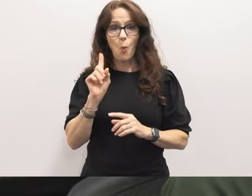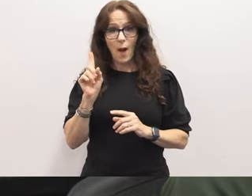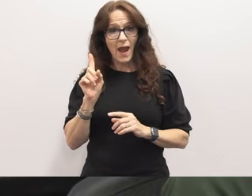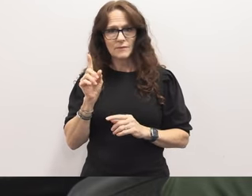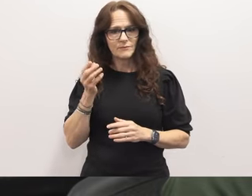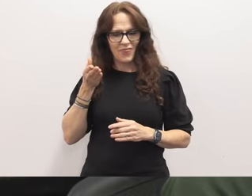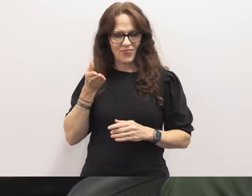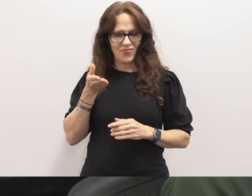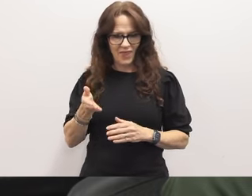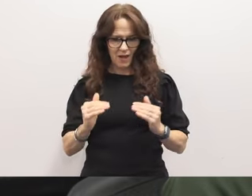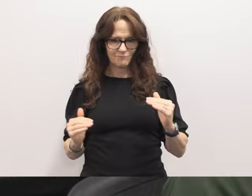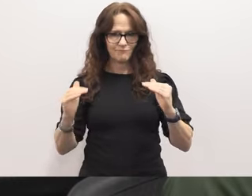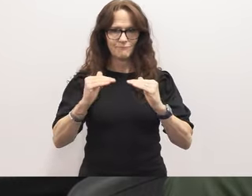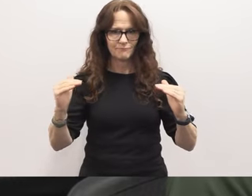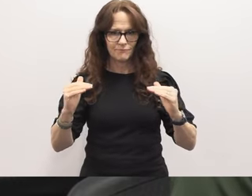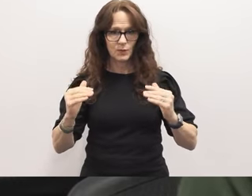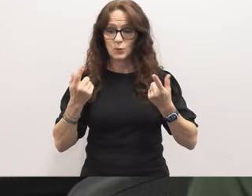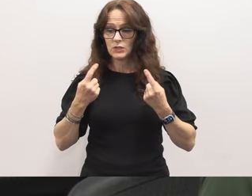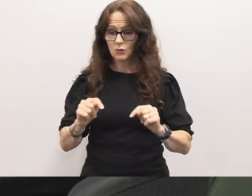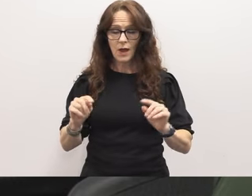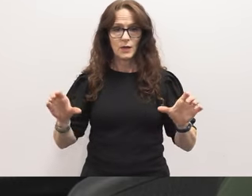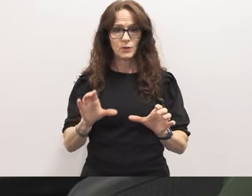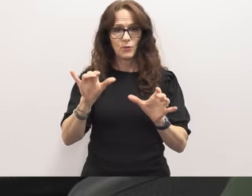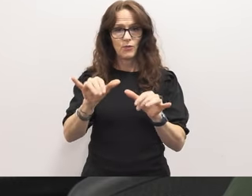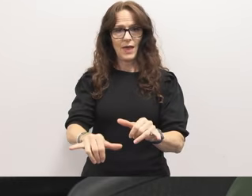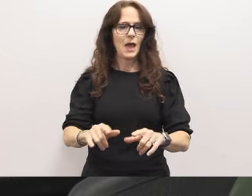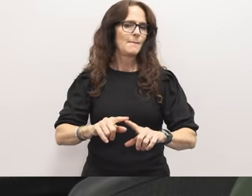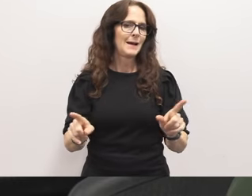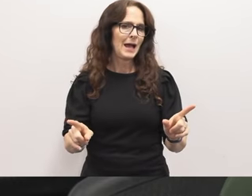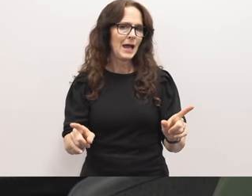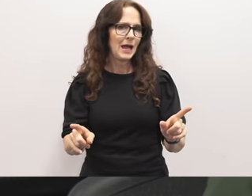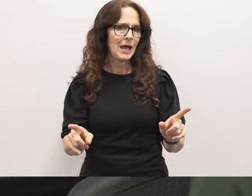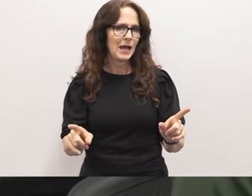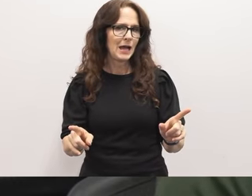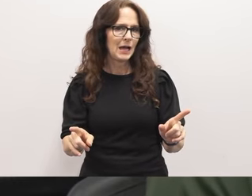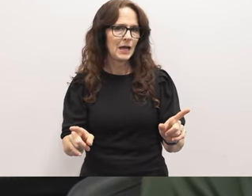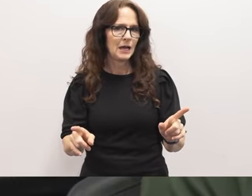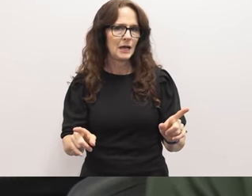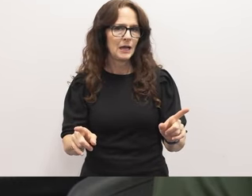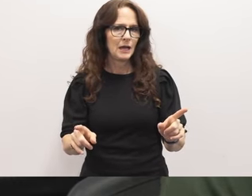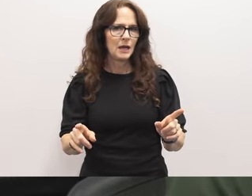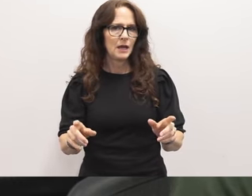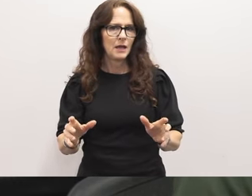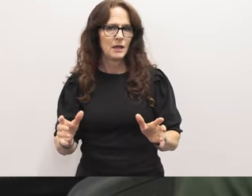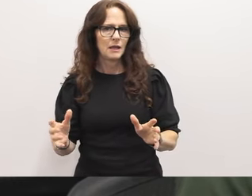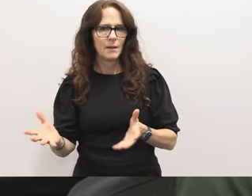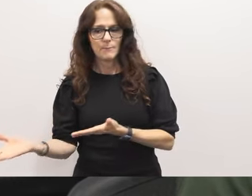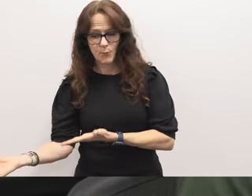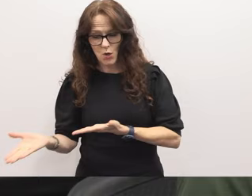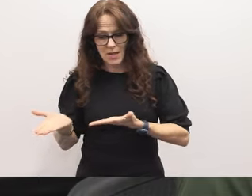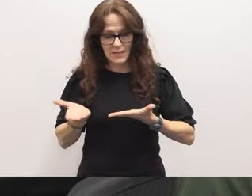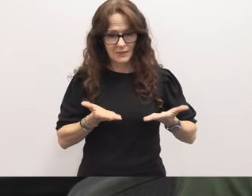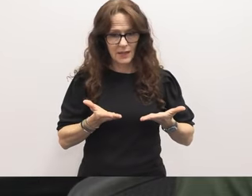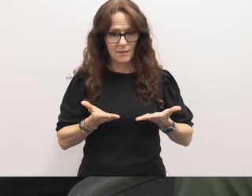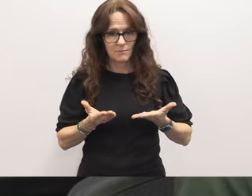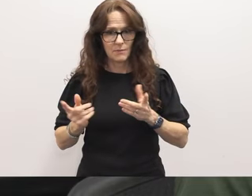and I would say that we try to do that, but I would argue that taking them with you, where you're going is paramount to that.